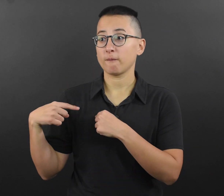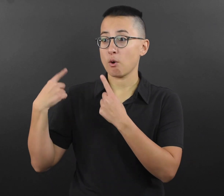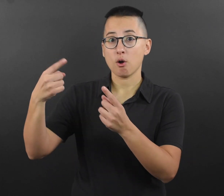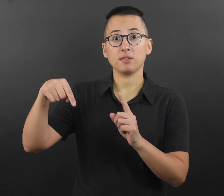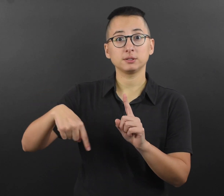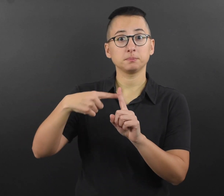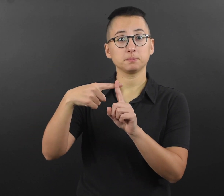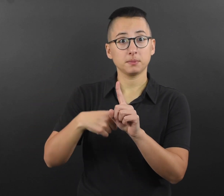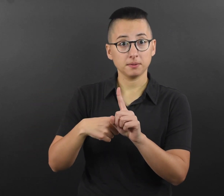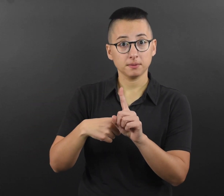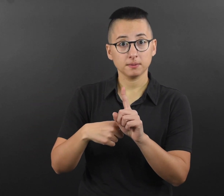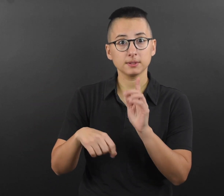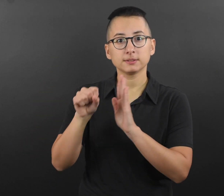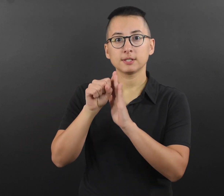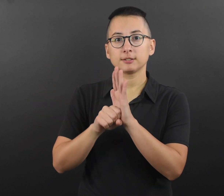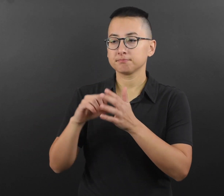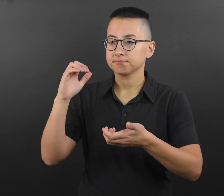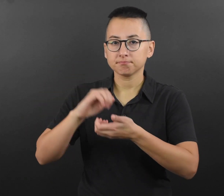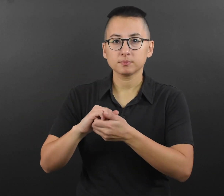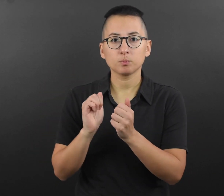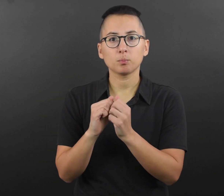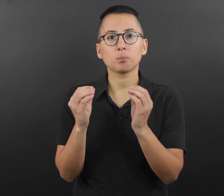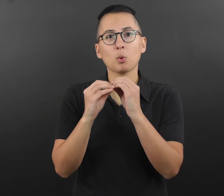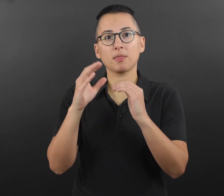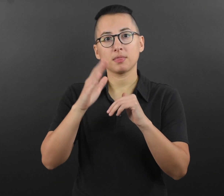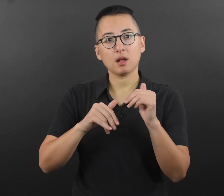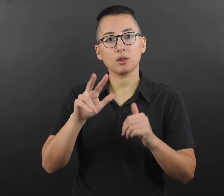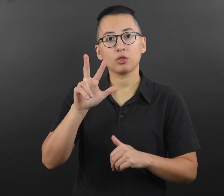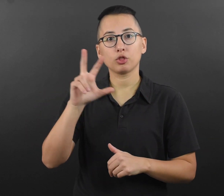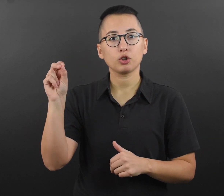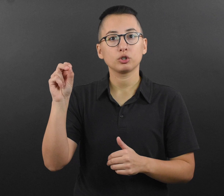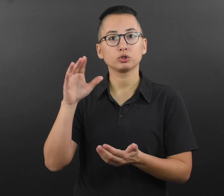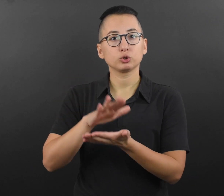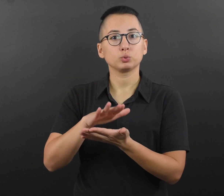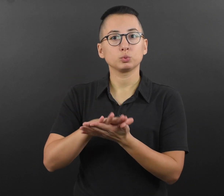State has partnered with more than 30 schools to host vaccine clinics so far this month